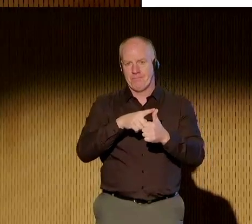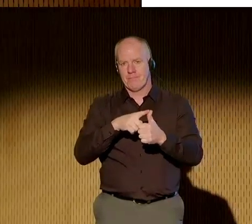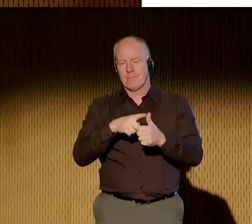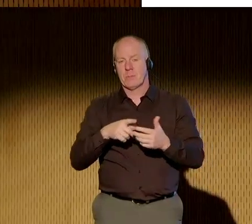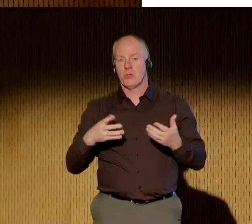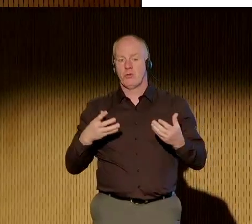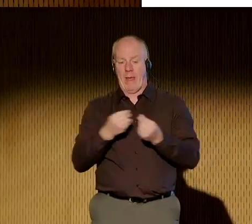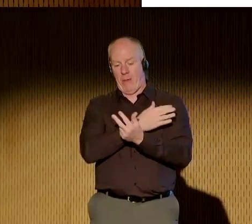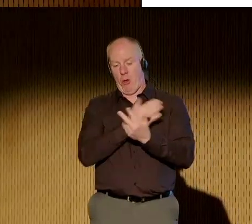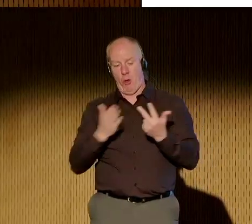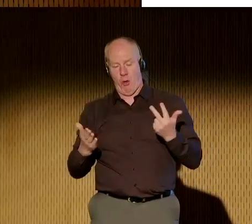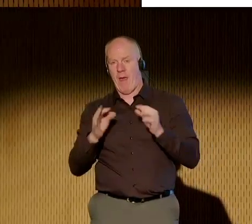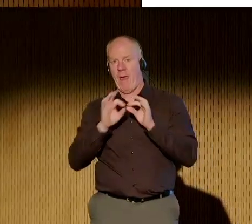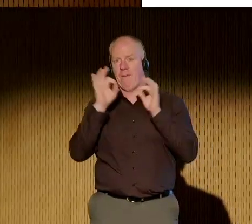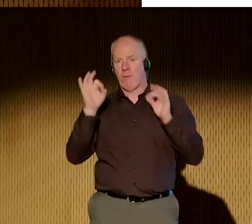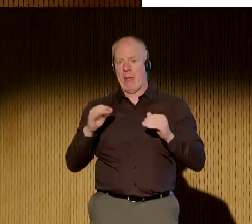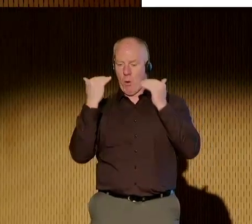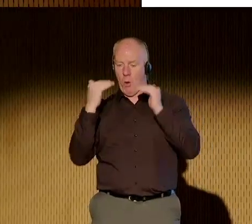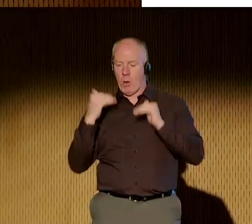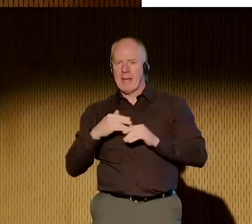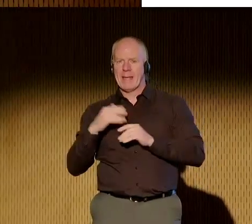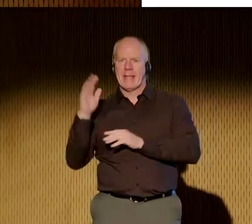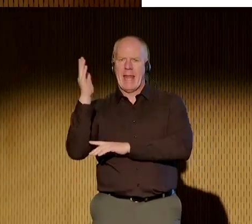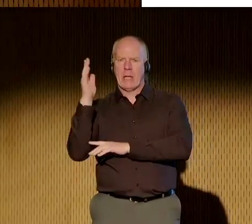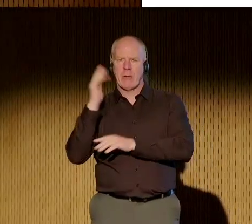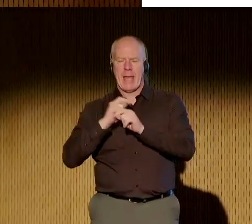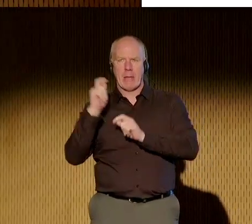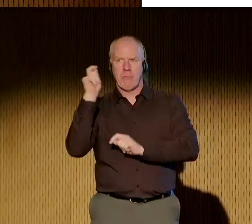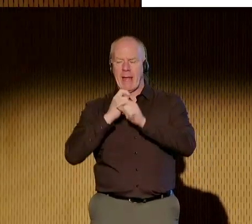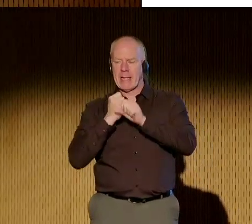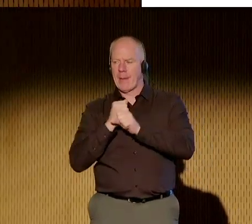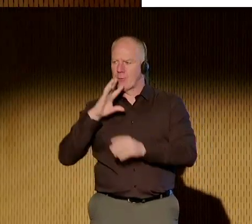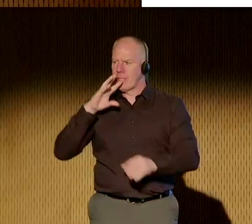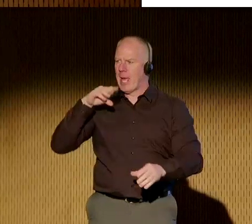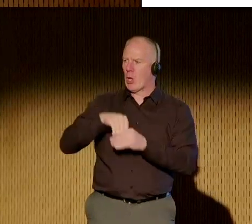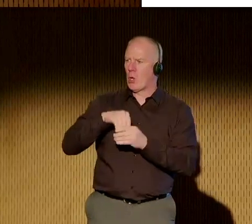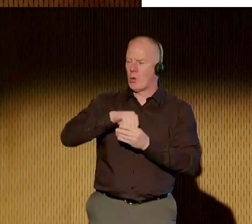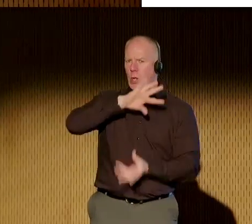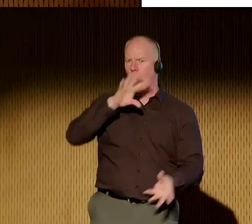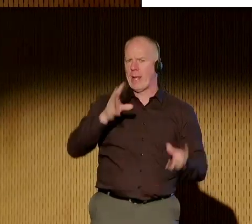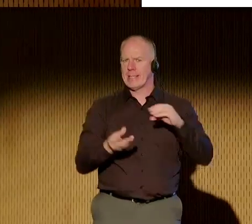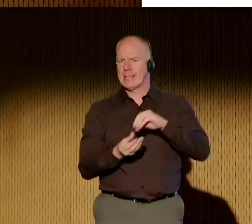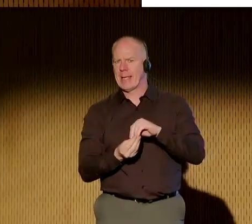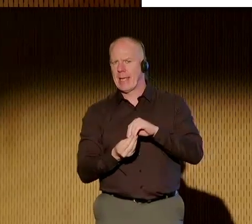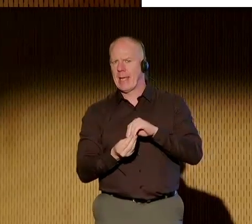these frameworks allow lecturers to reflect on inclusion from a holistic perspective and the